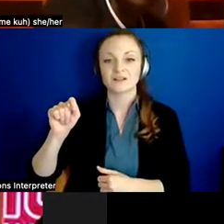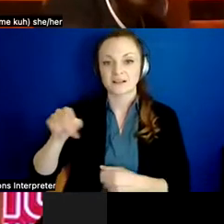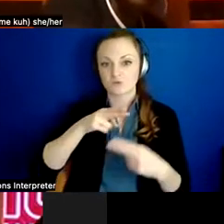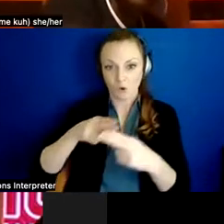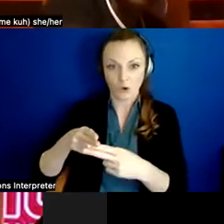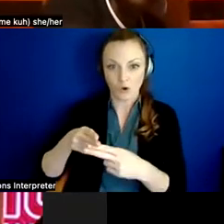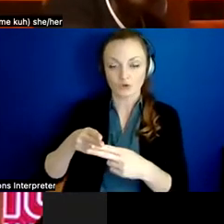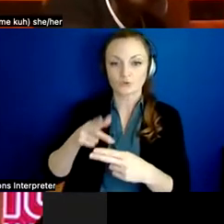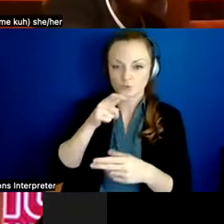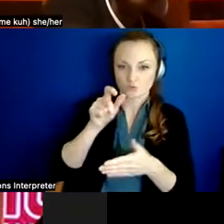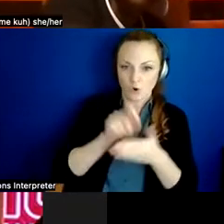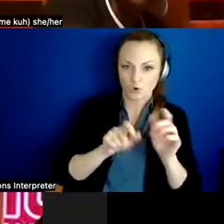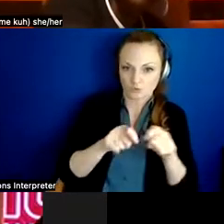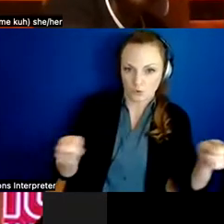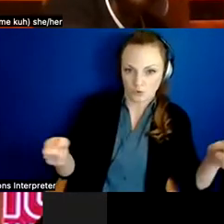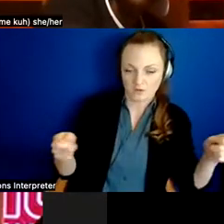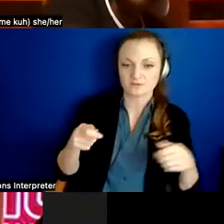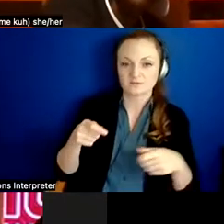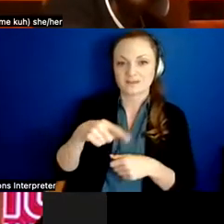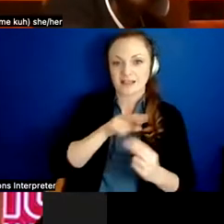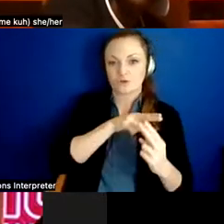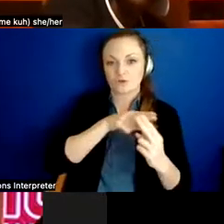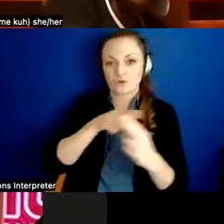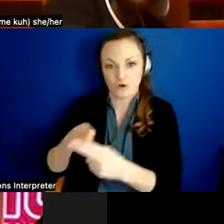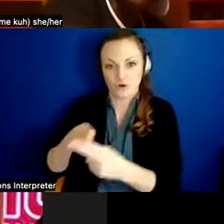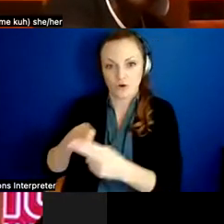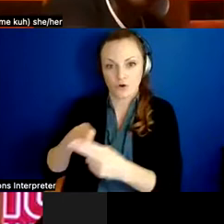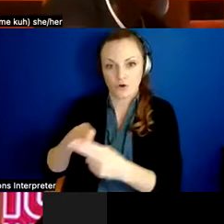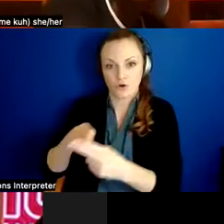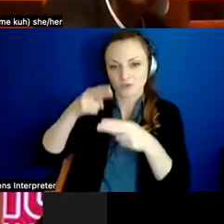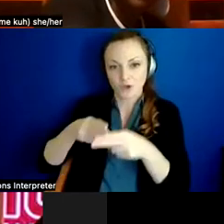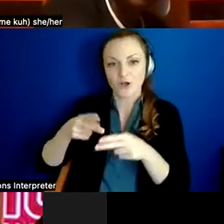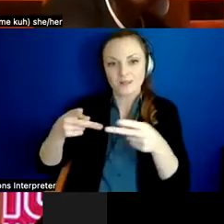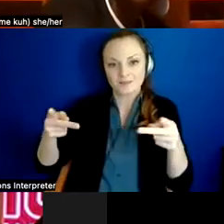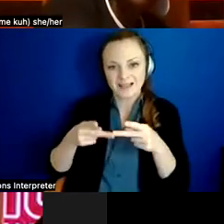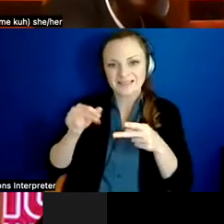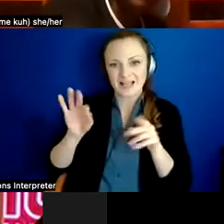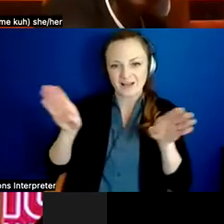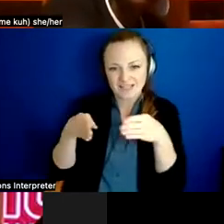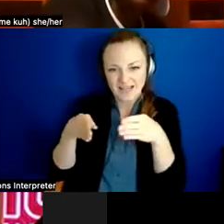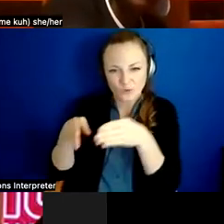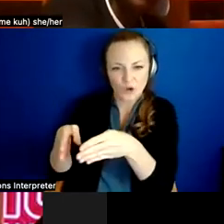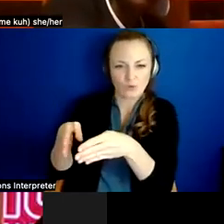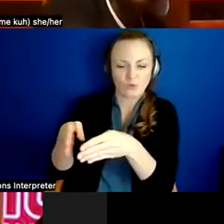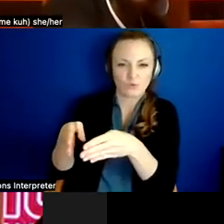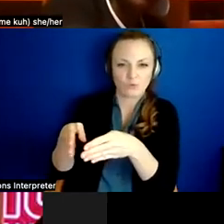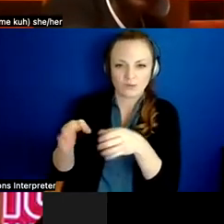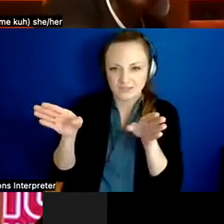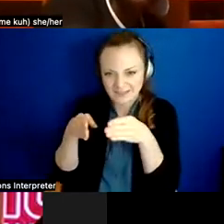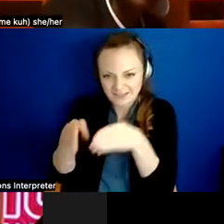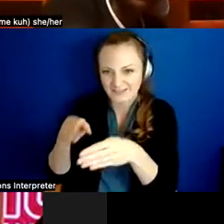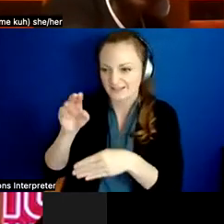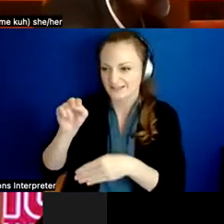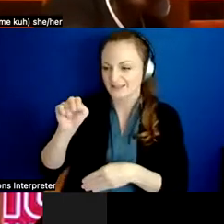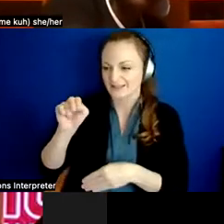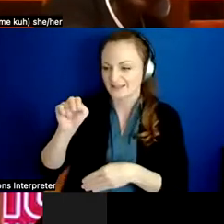20:14:25 The narrow place, the places of narrowness right the narrow places, and that that means